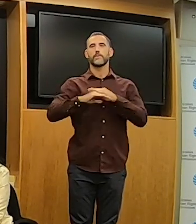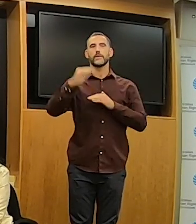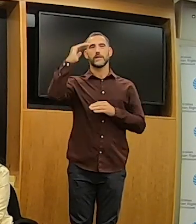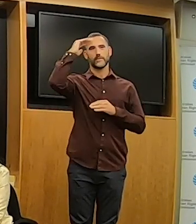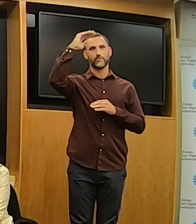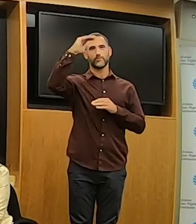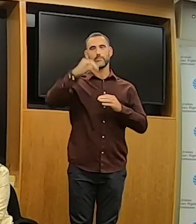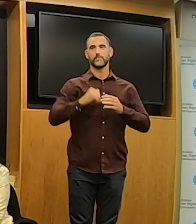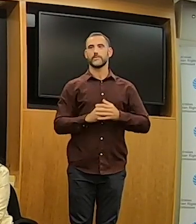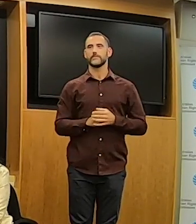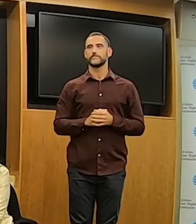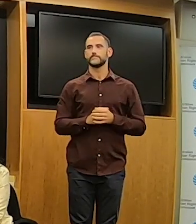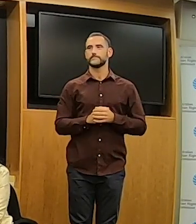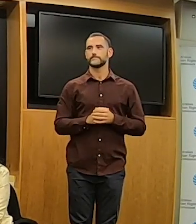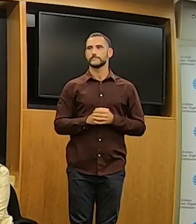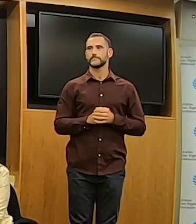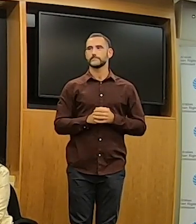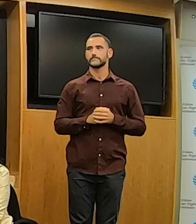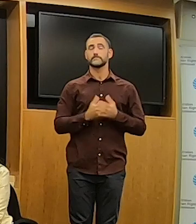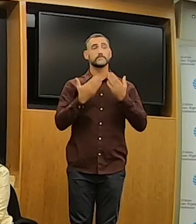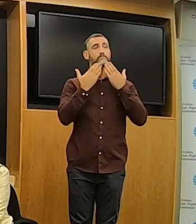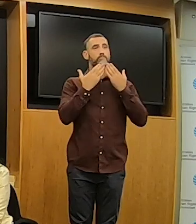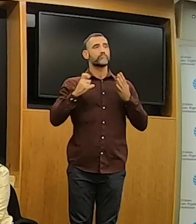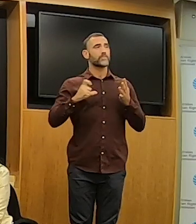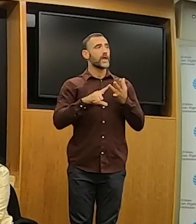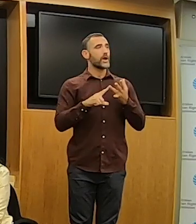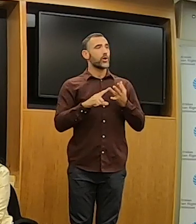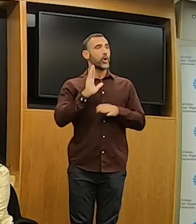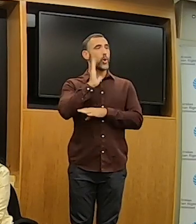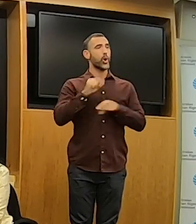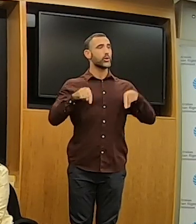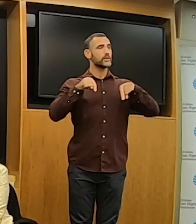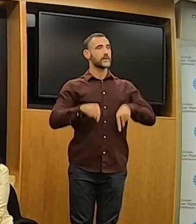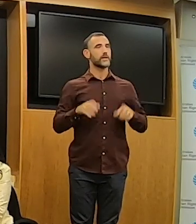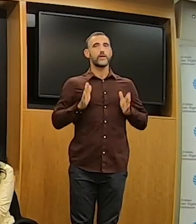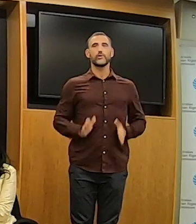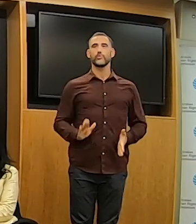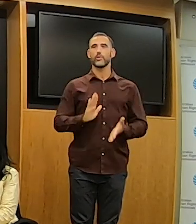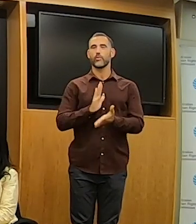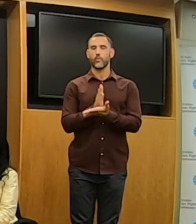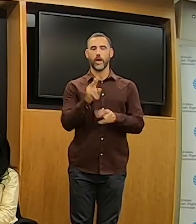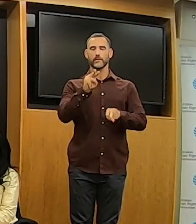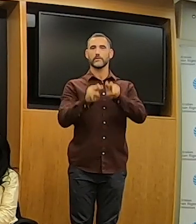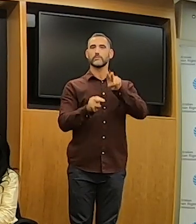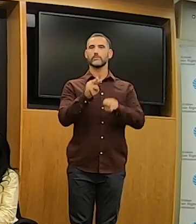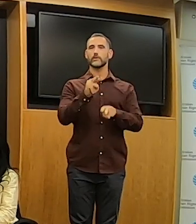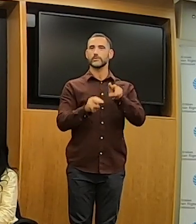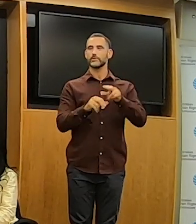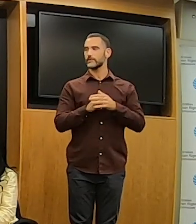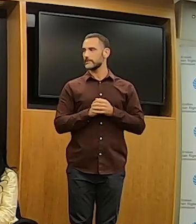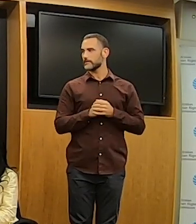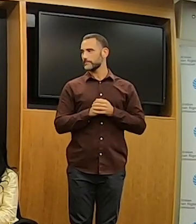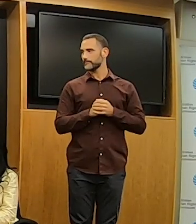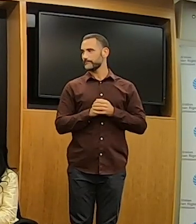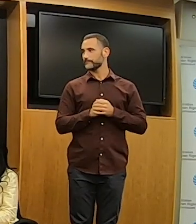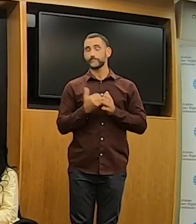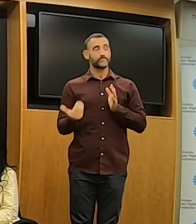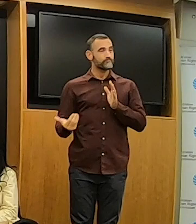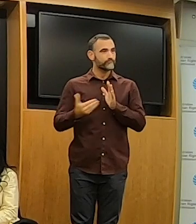I'd like to also thank our co-hosts at Human Rights Watch and of course the wonderful speakers who I'll introduce